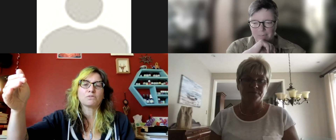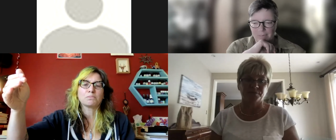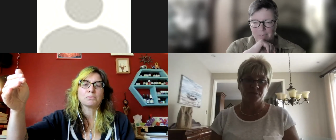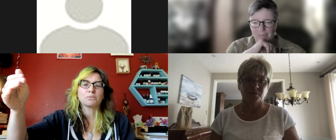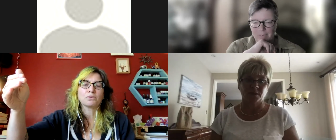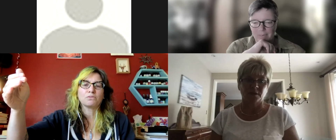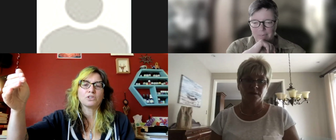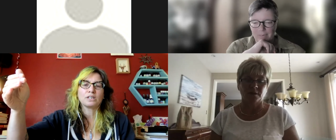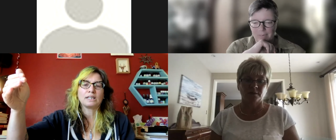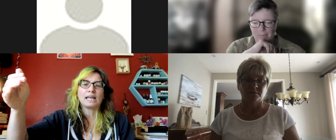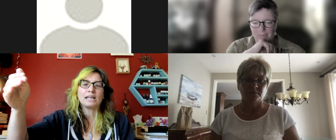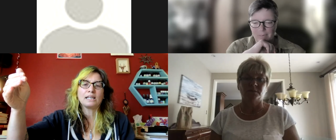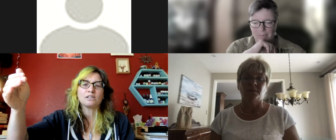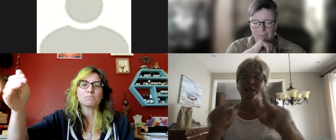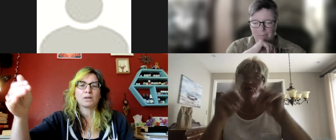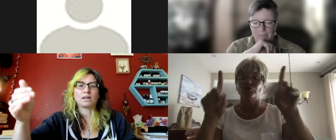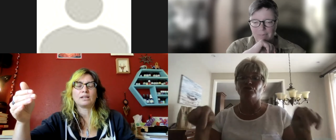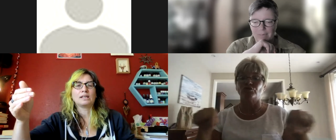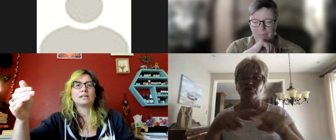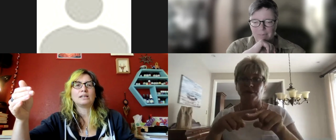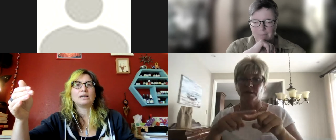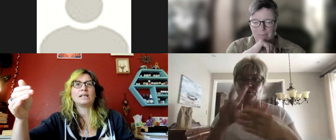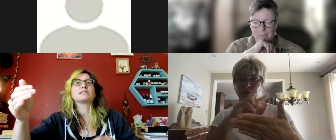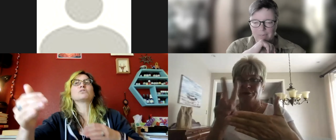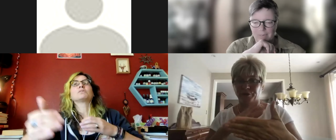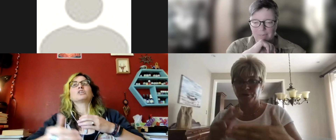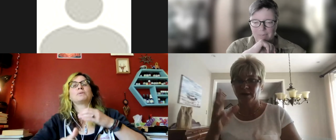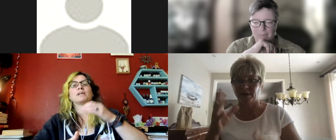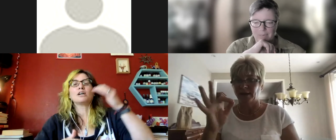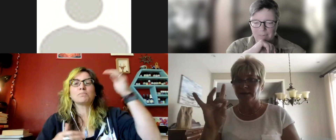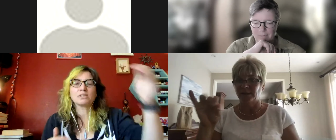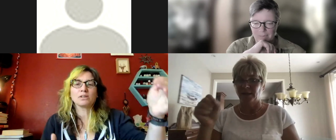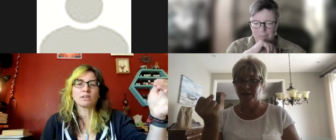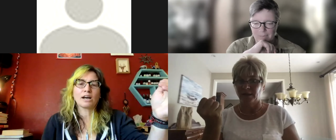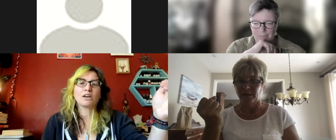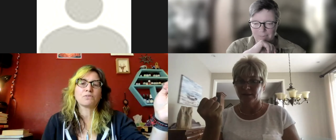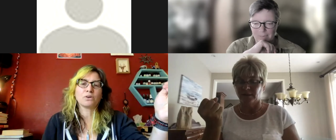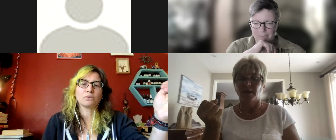for people with low vision in the '80s, but it didn't really pick up until the iPhone